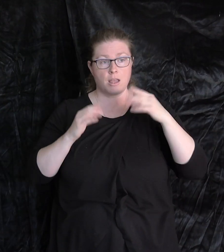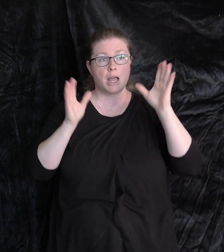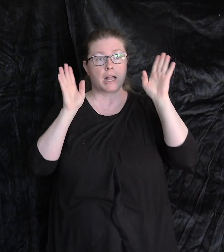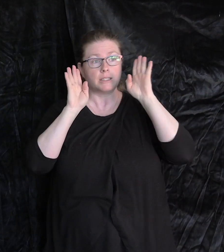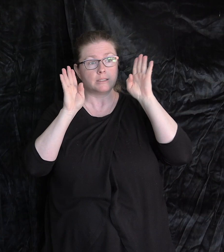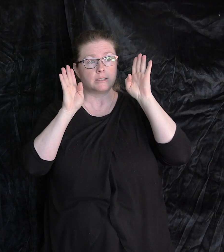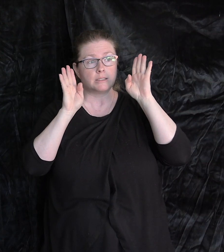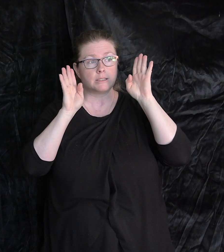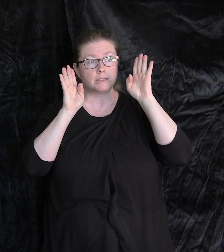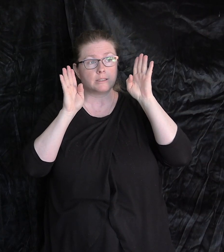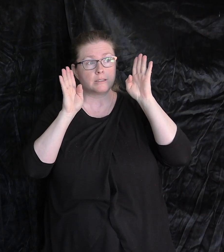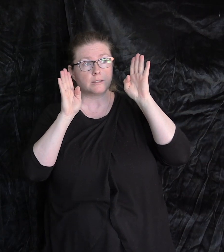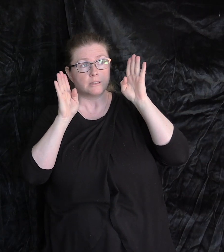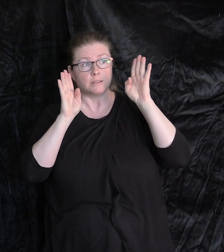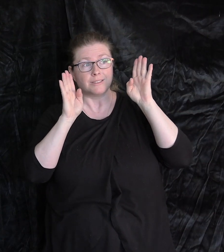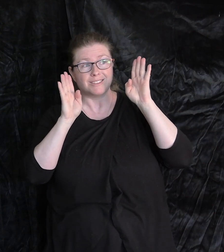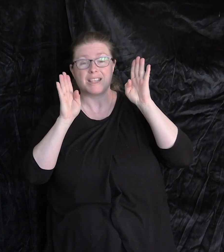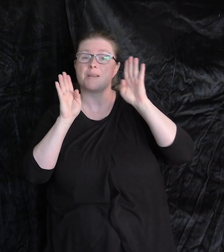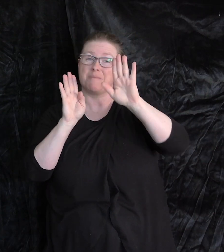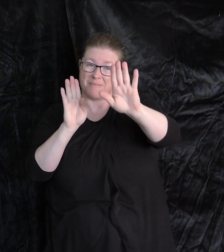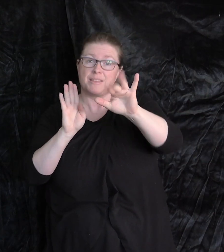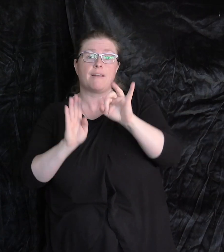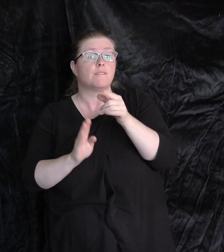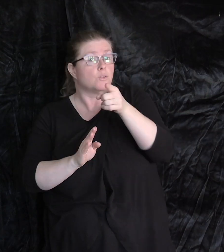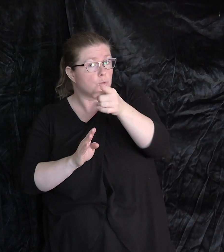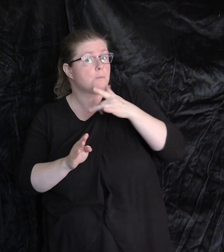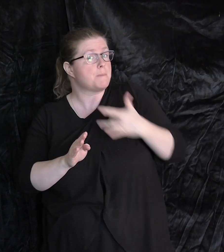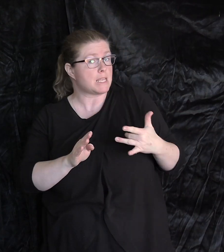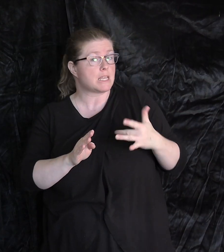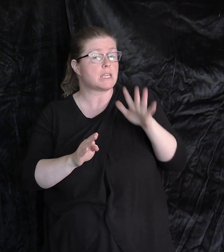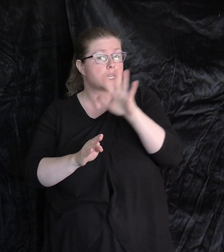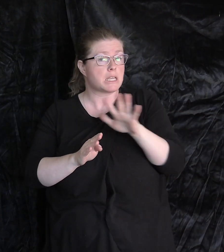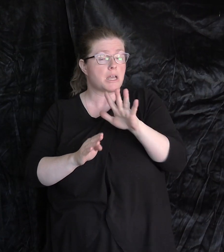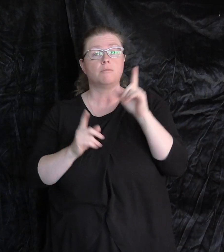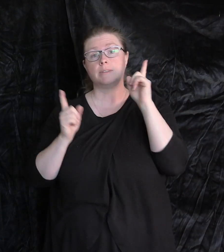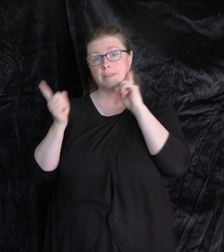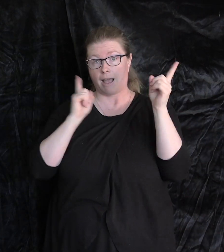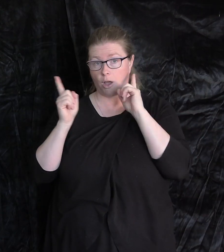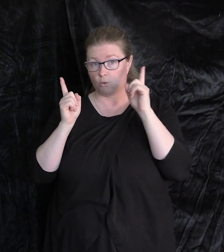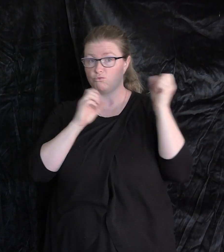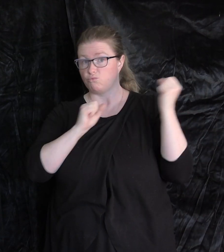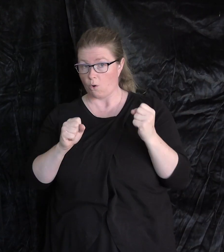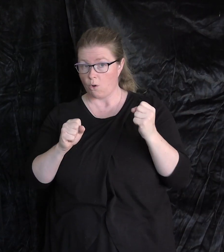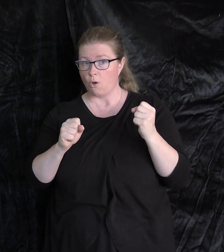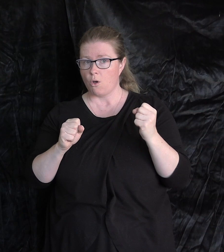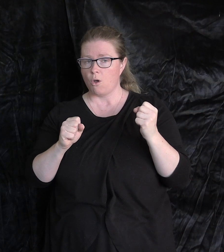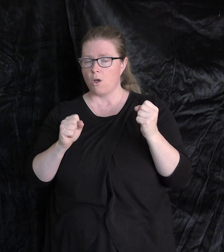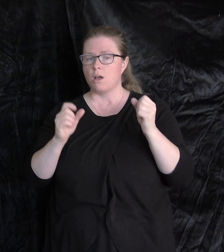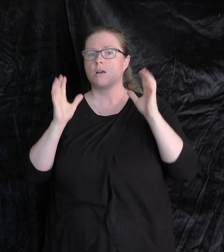dominant sense. For example, if you usually orient towards sound, open your eyes and look.